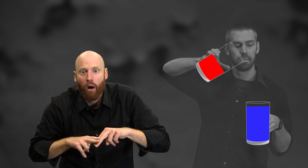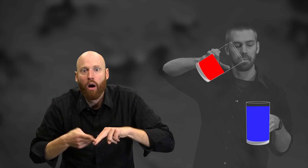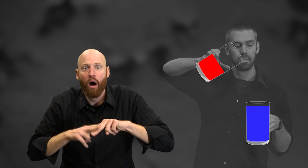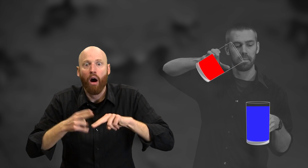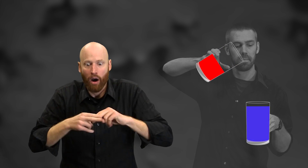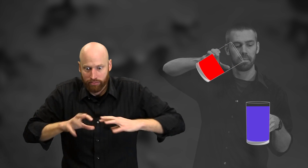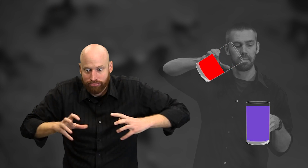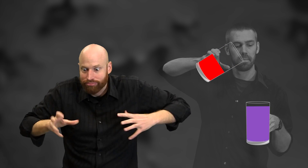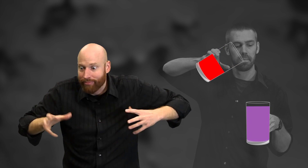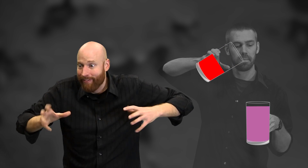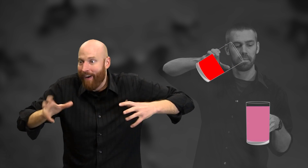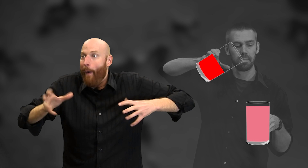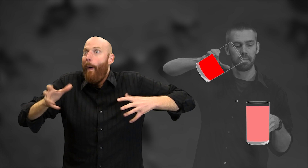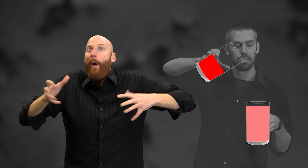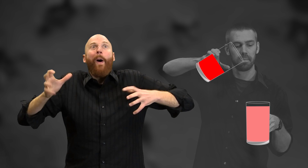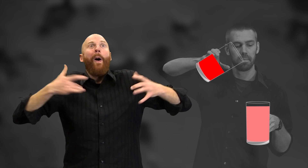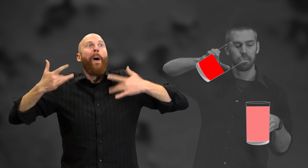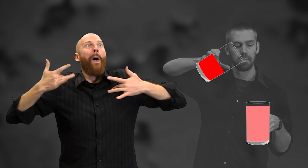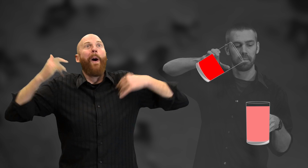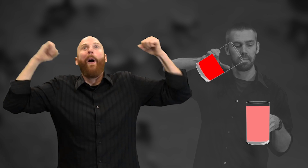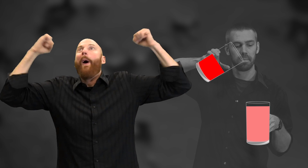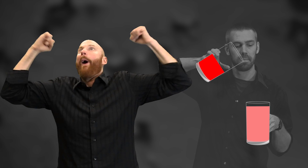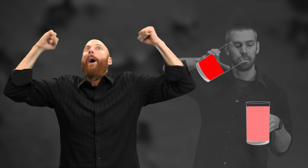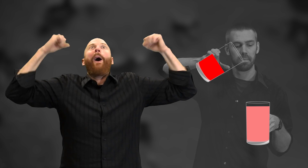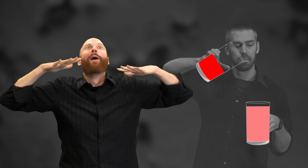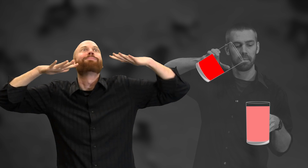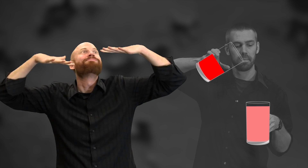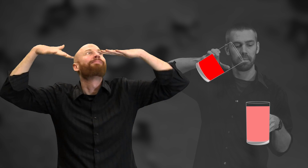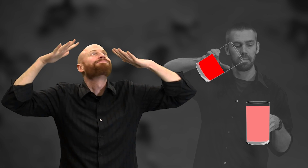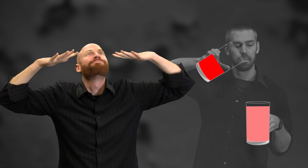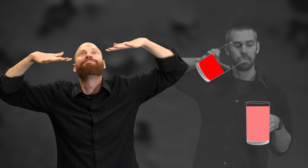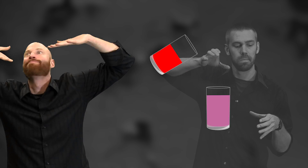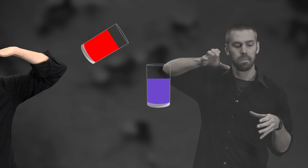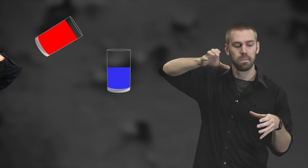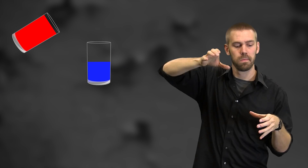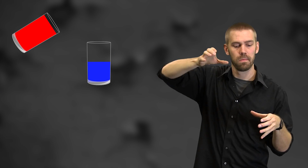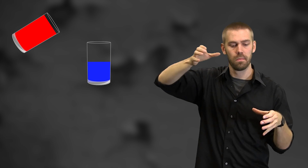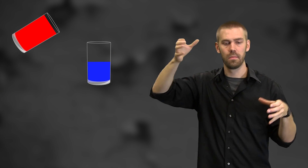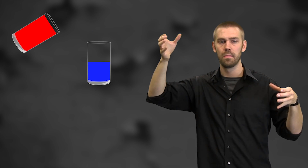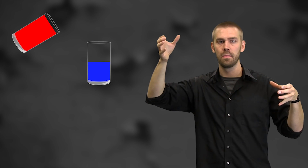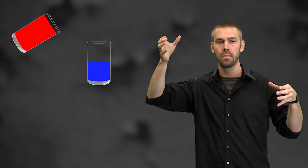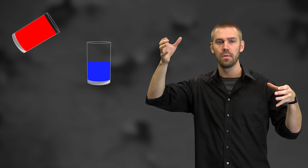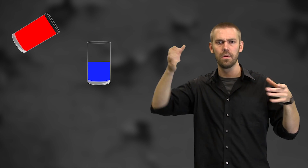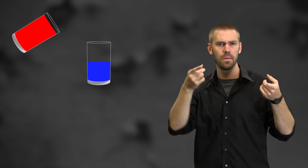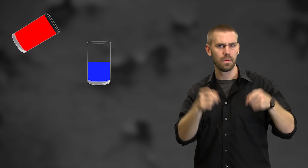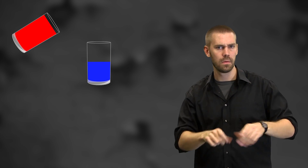As they mix, cold water's molecules gain speed and temperature.